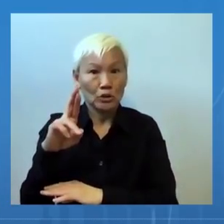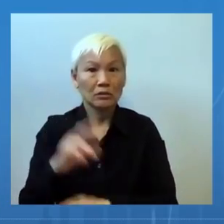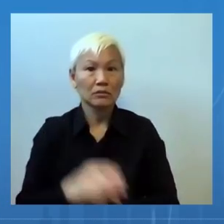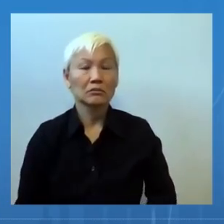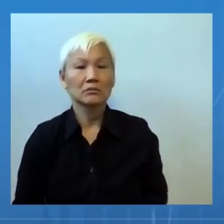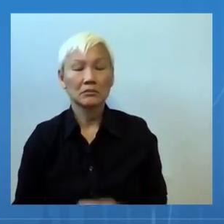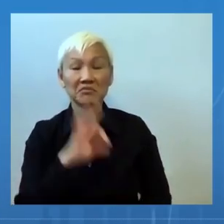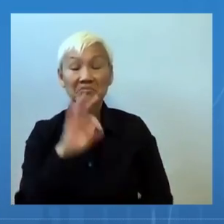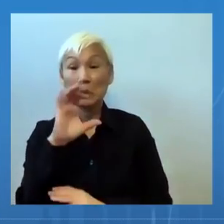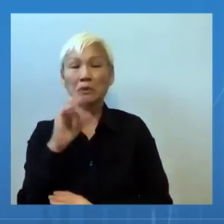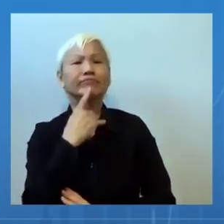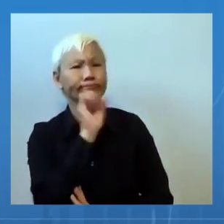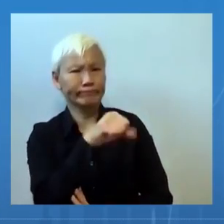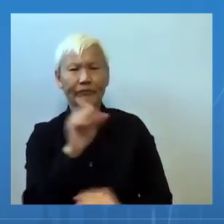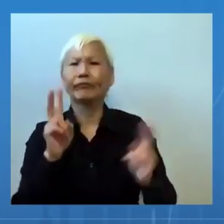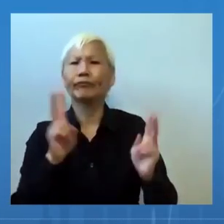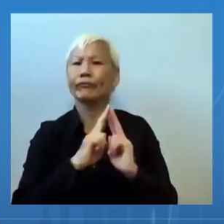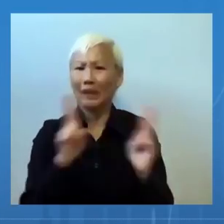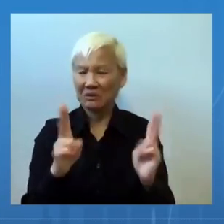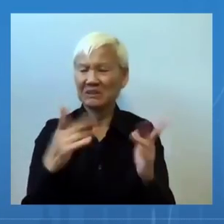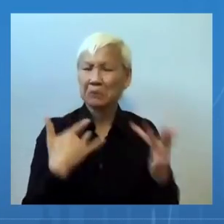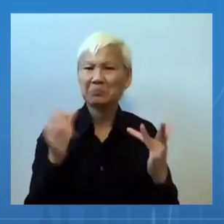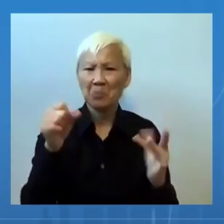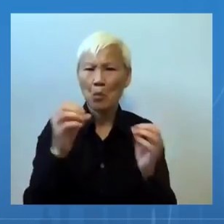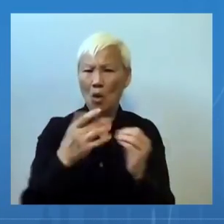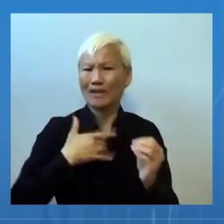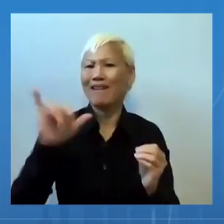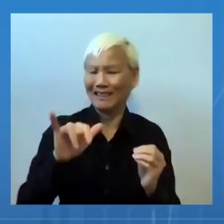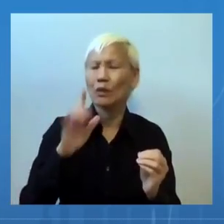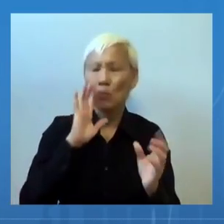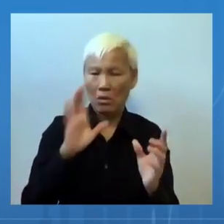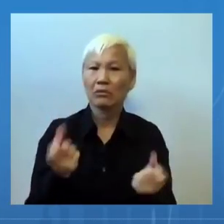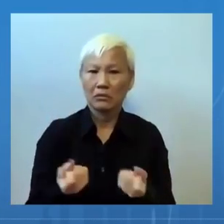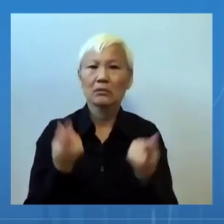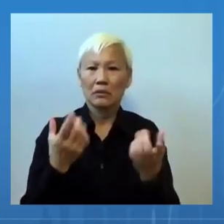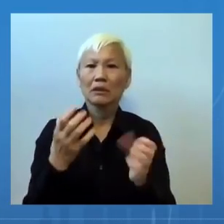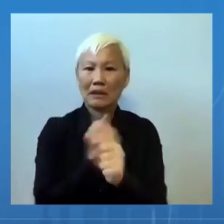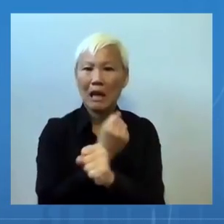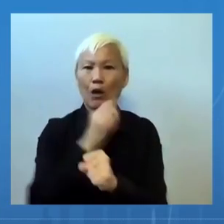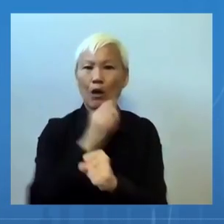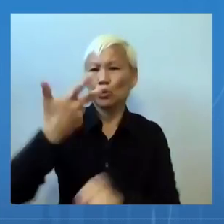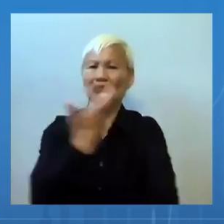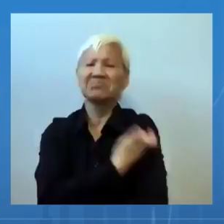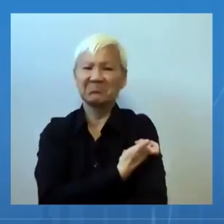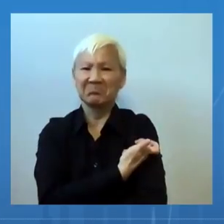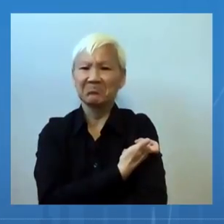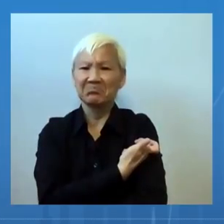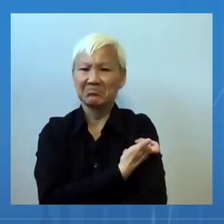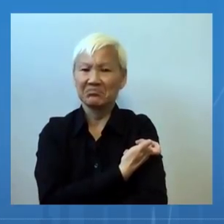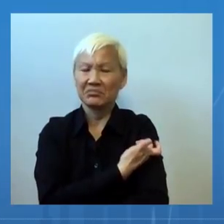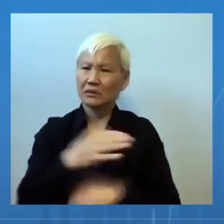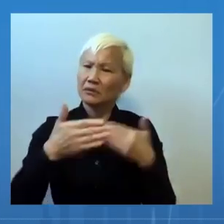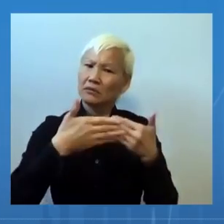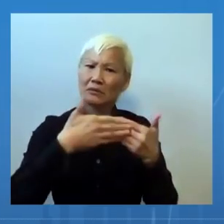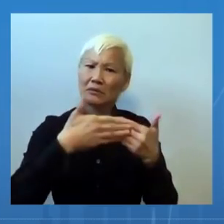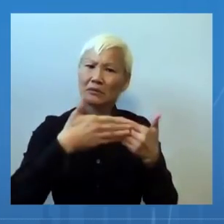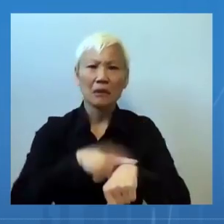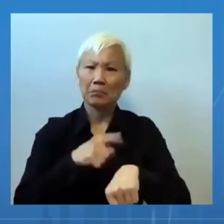that everyone will be able to get a booster within a reasonable period of time. I want people to appreciate that when you're looking at